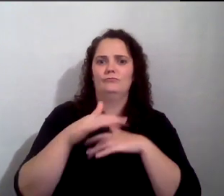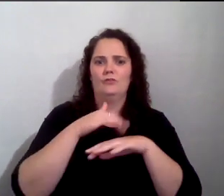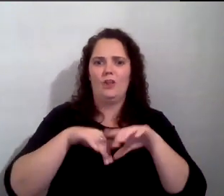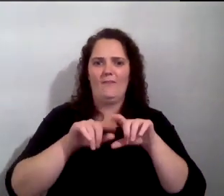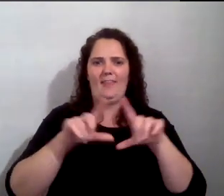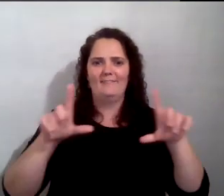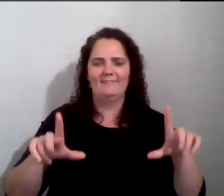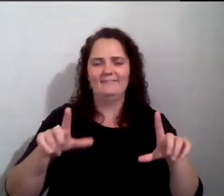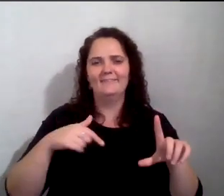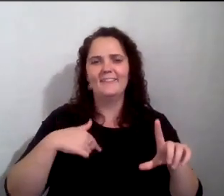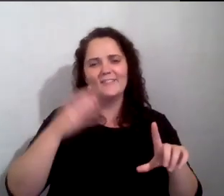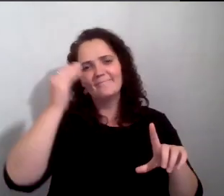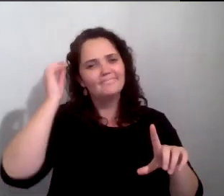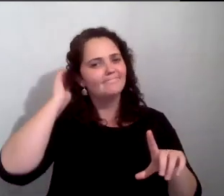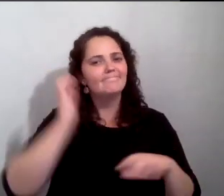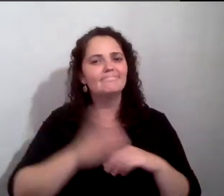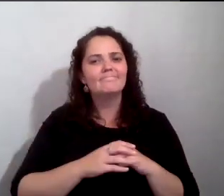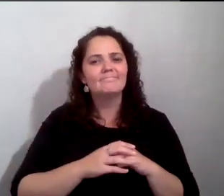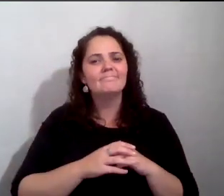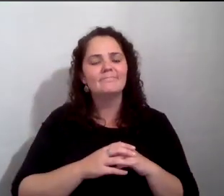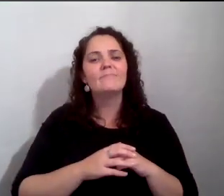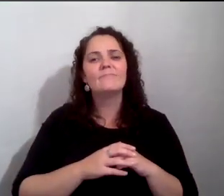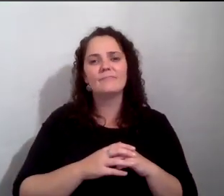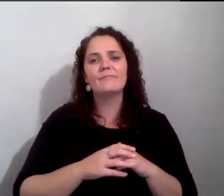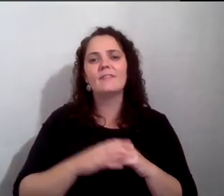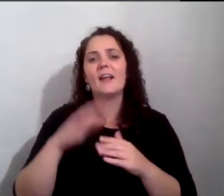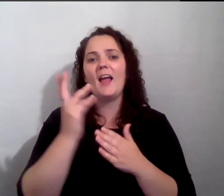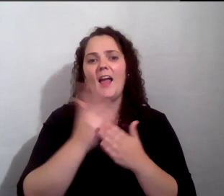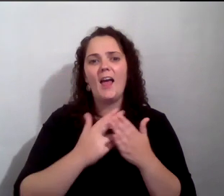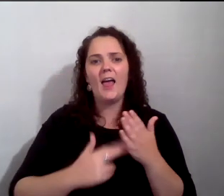surface is something I’m very mindful of. So it's like